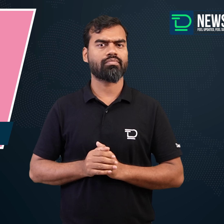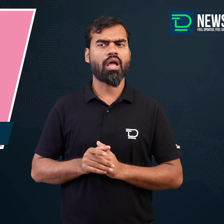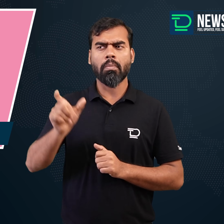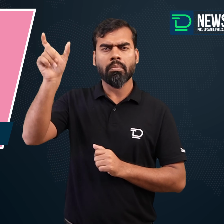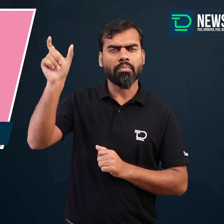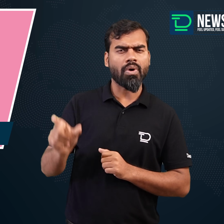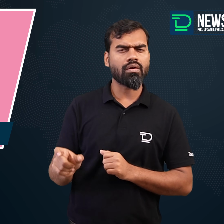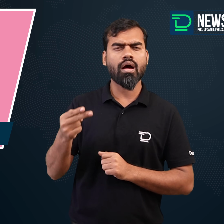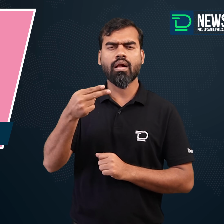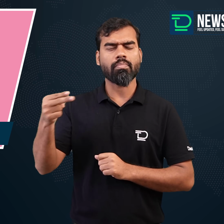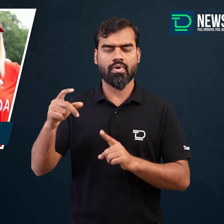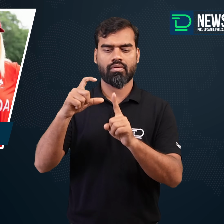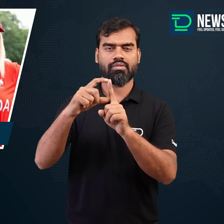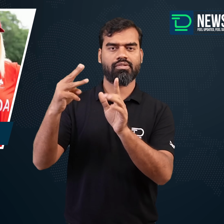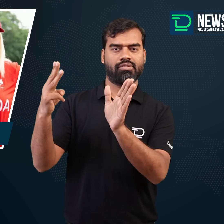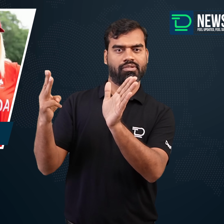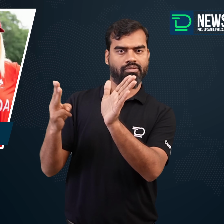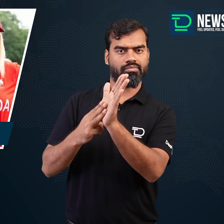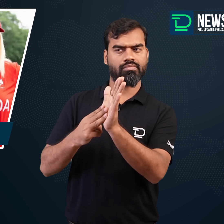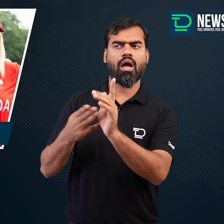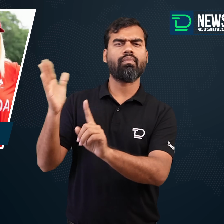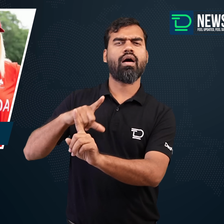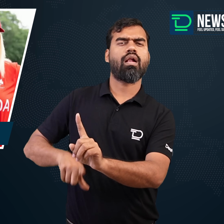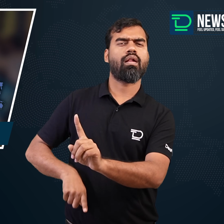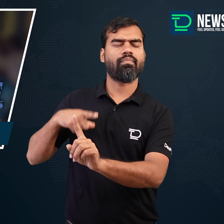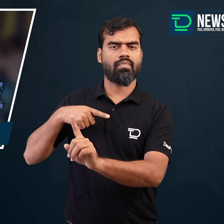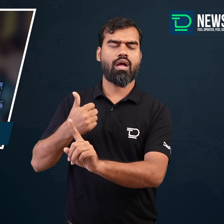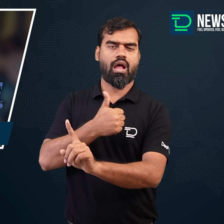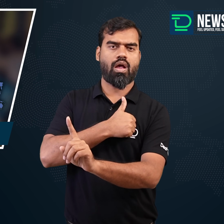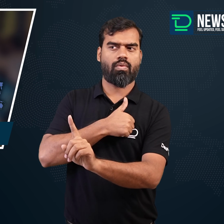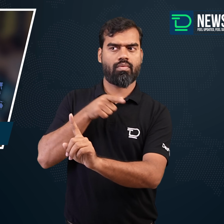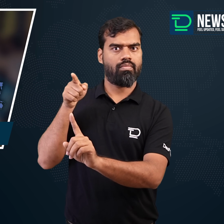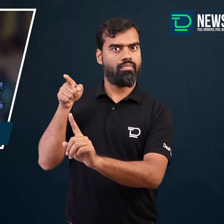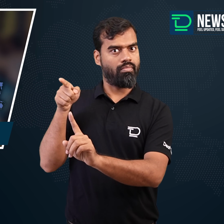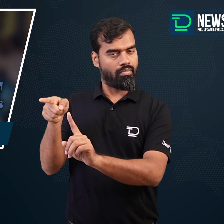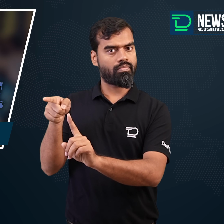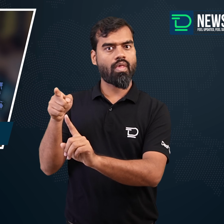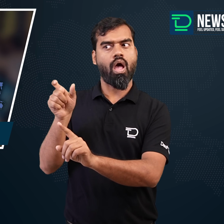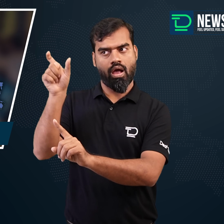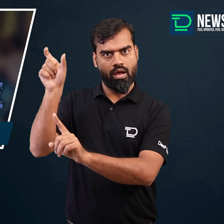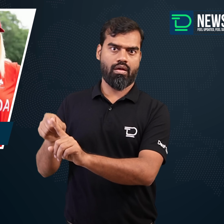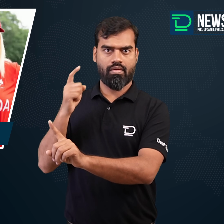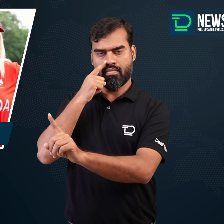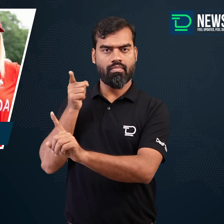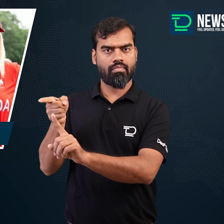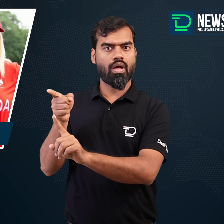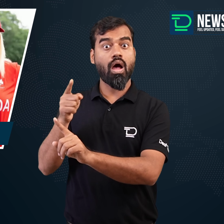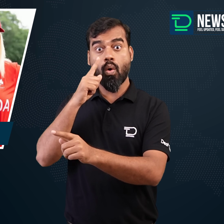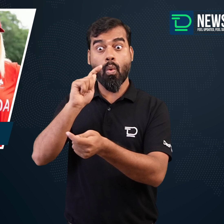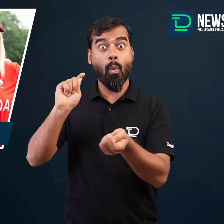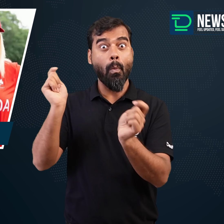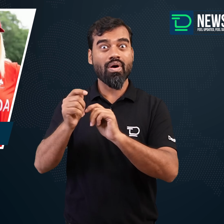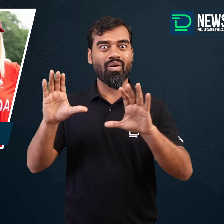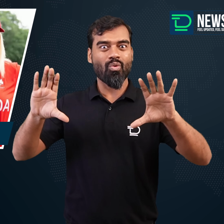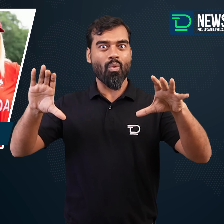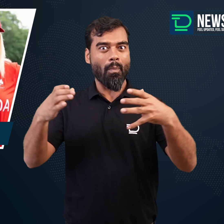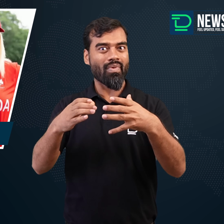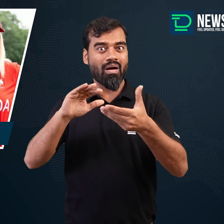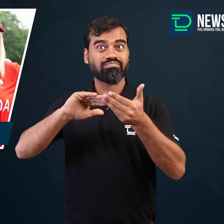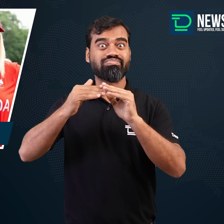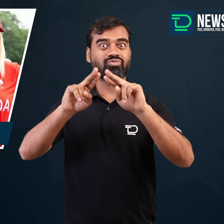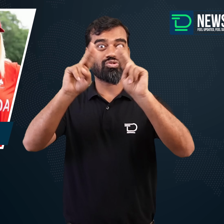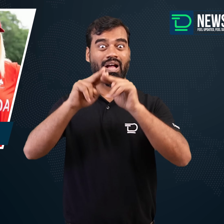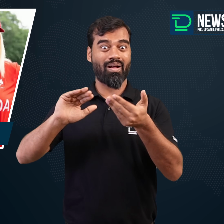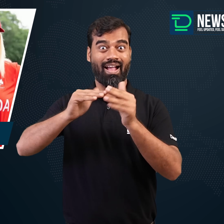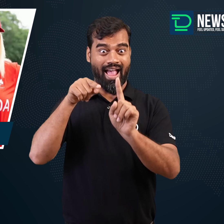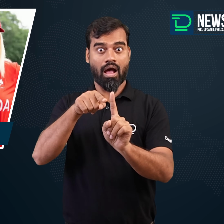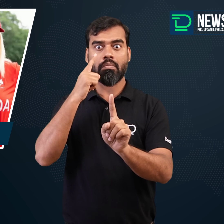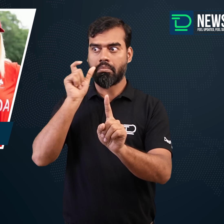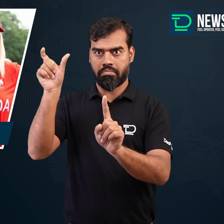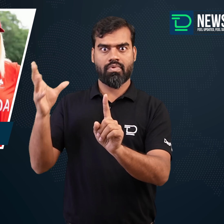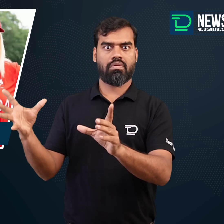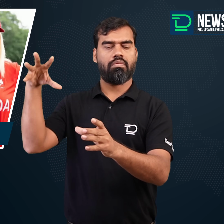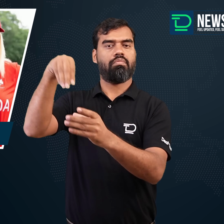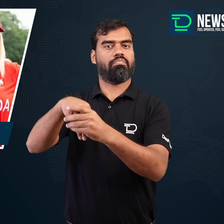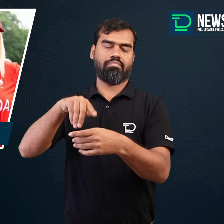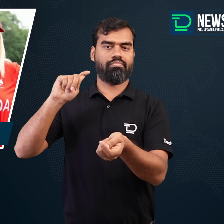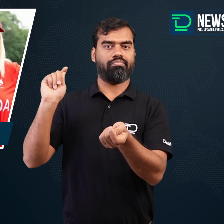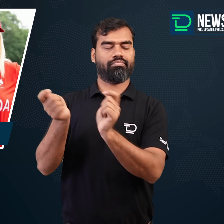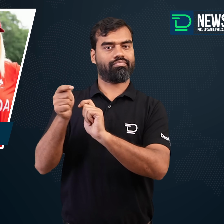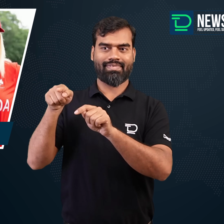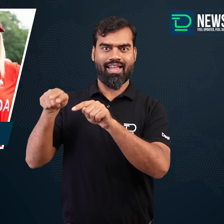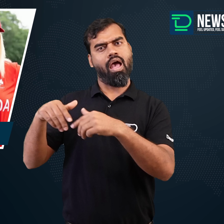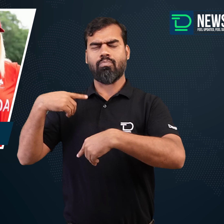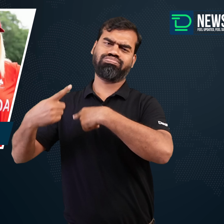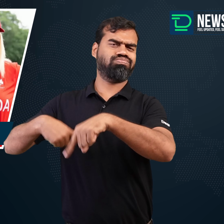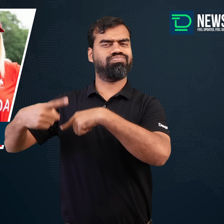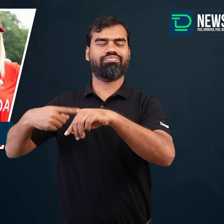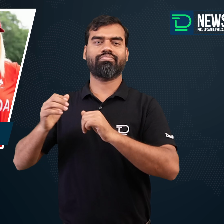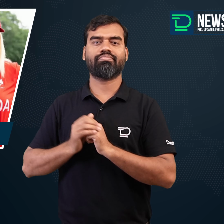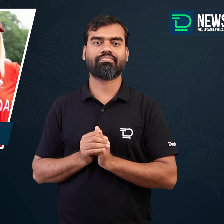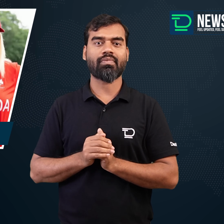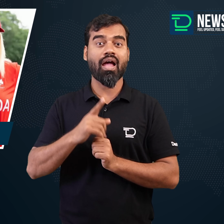Danielle McCaughey from Canada played on the women's international team.